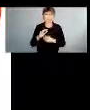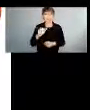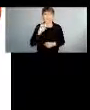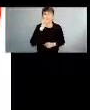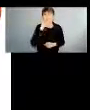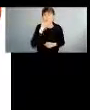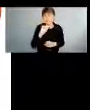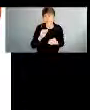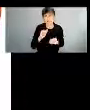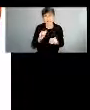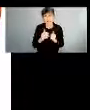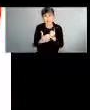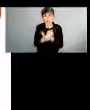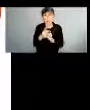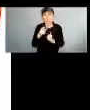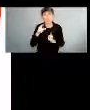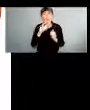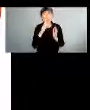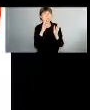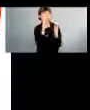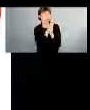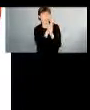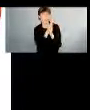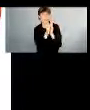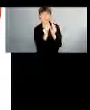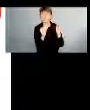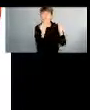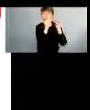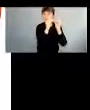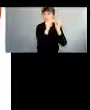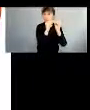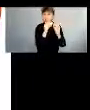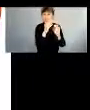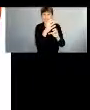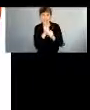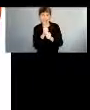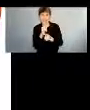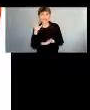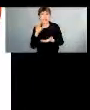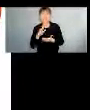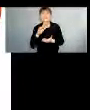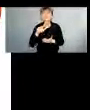than what you need and hope to get less. If your project can be scaled, make sure to explicitly